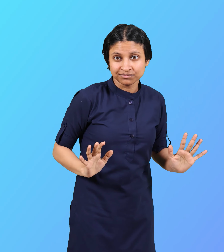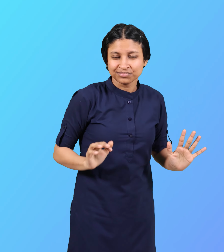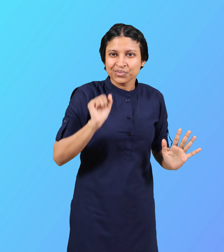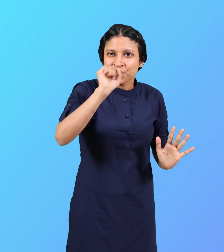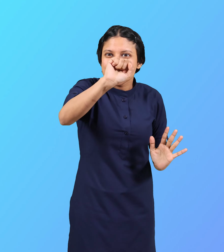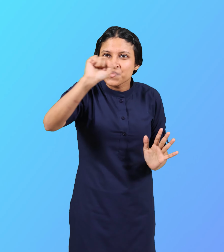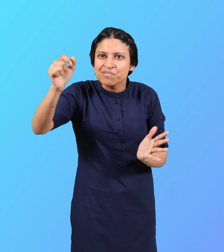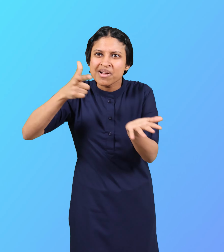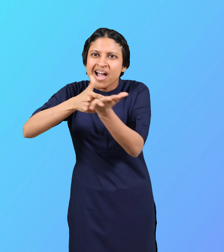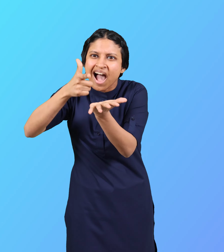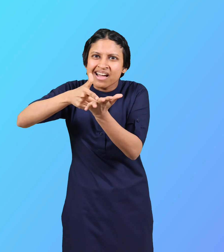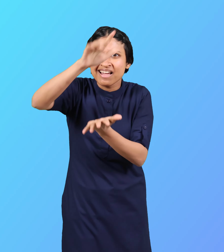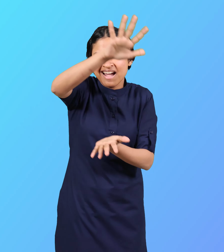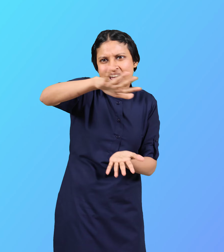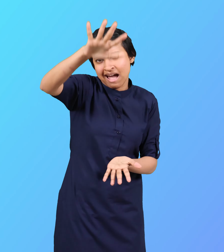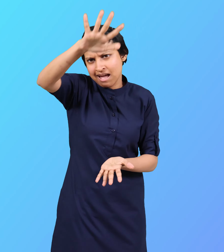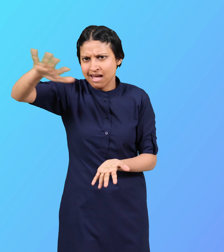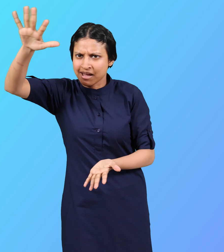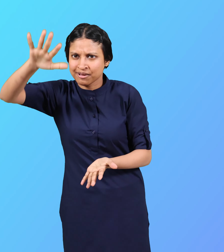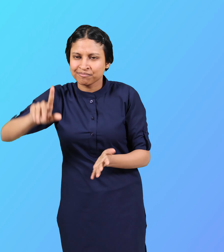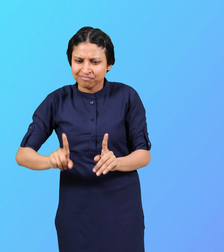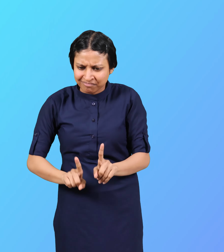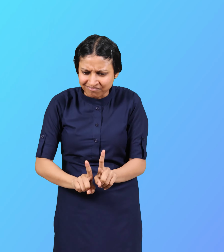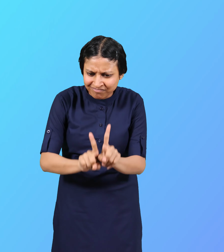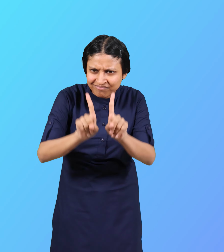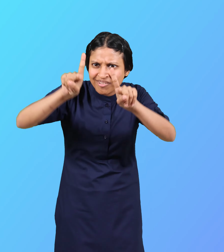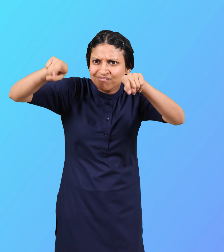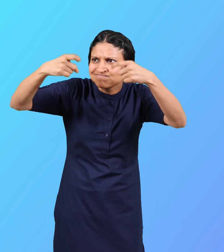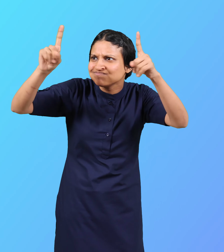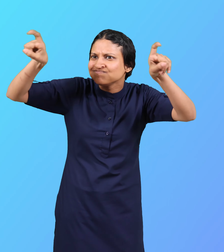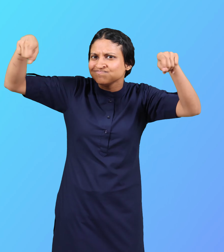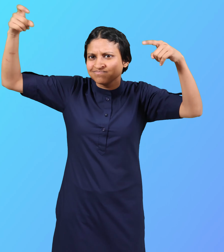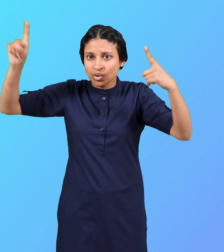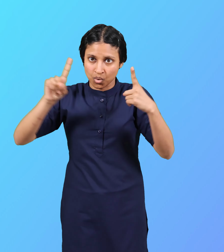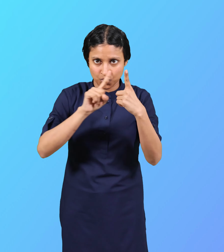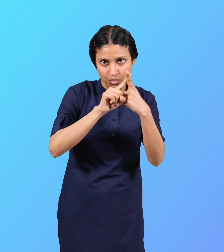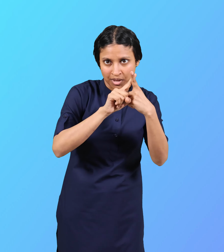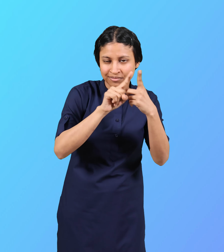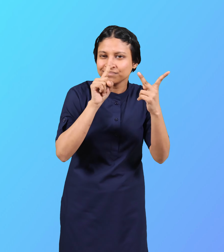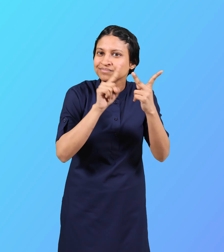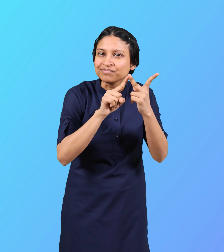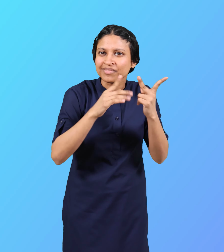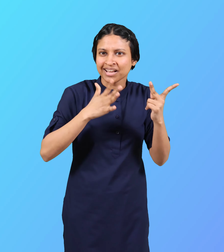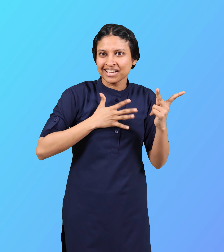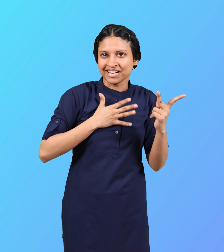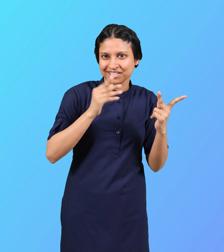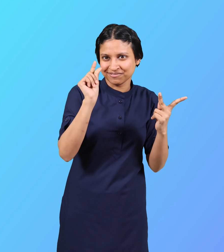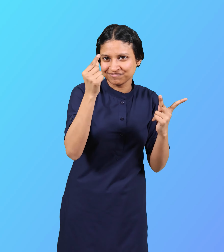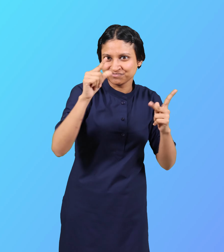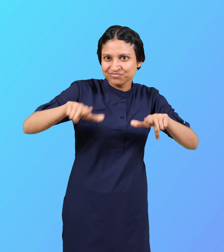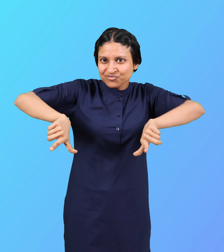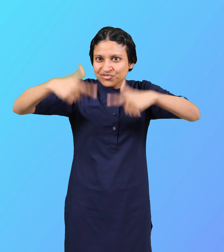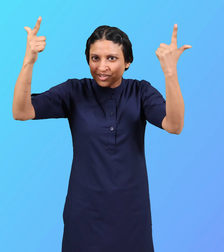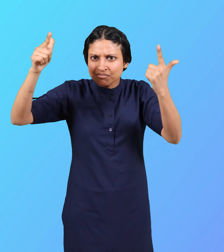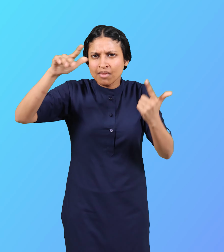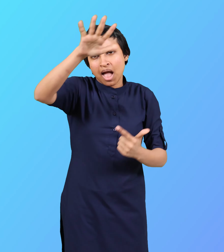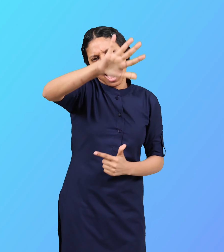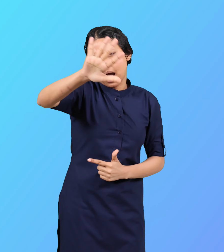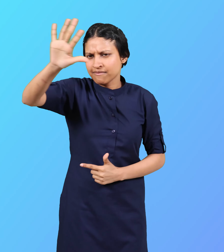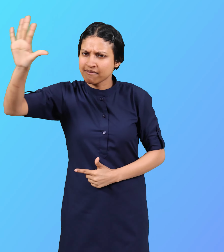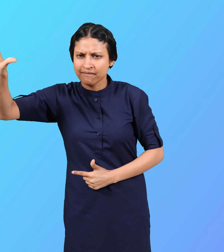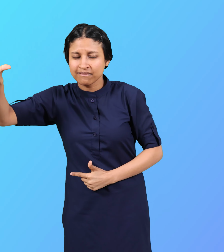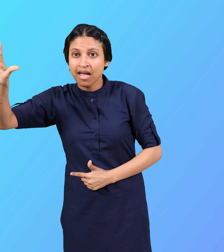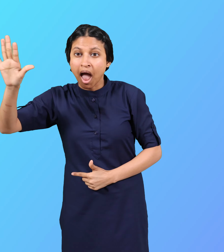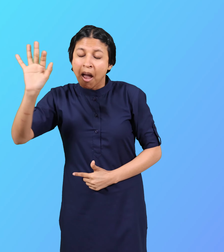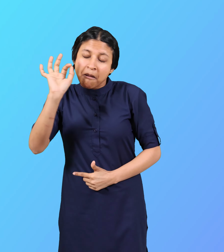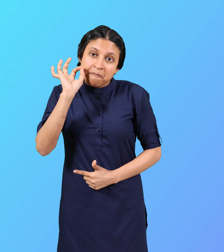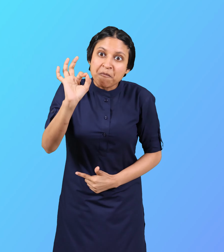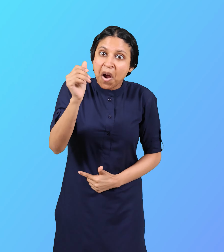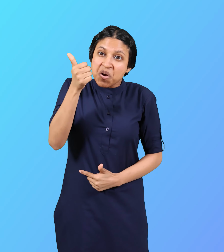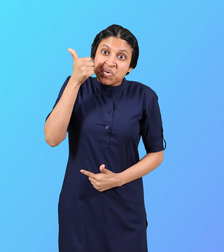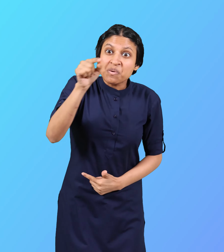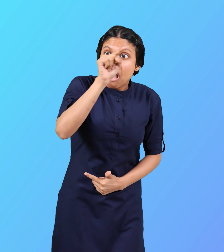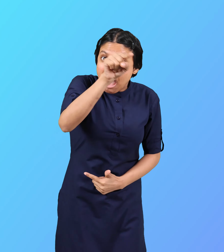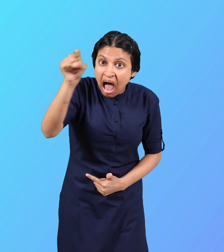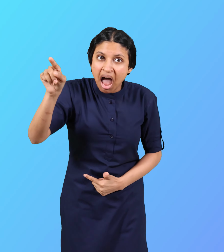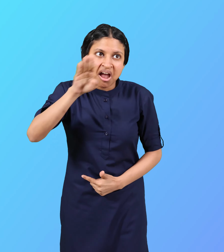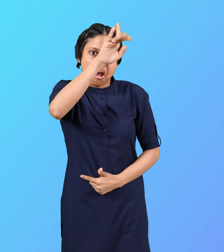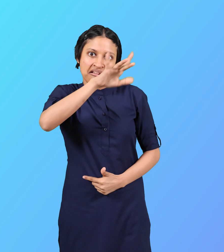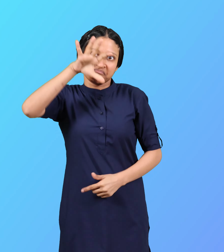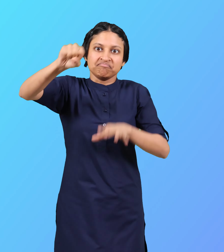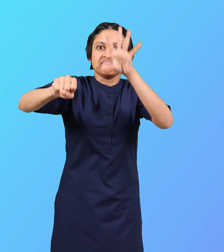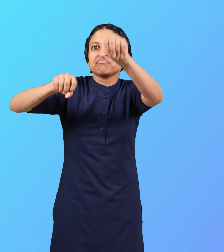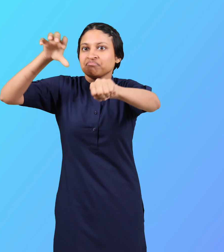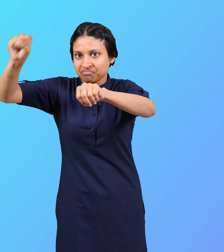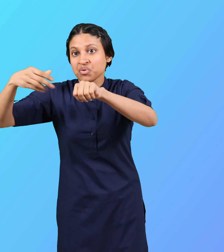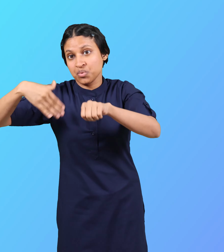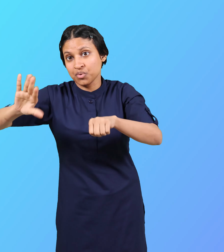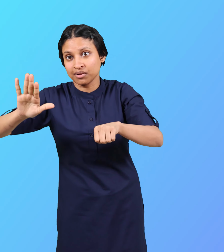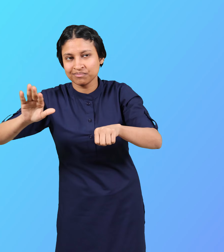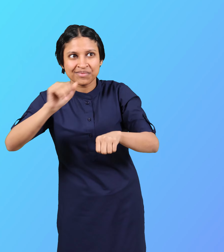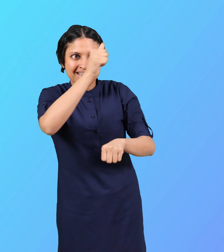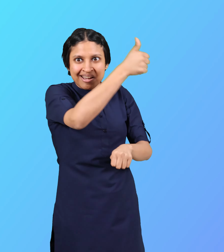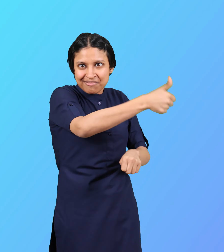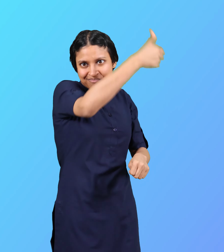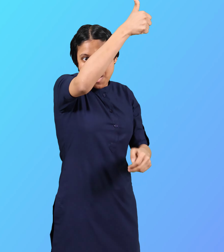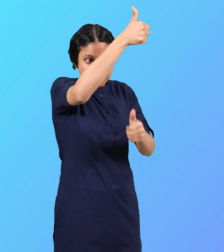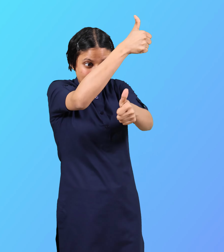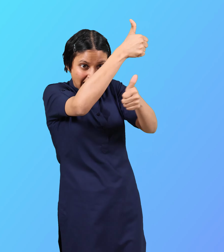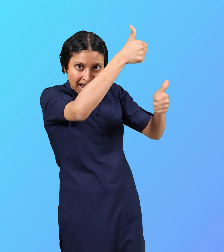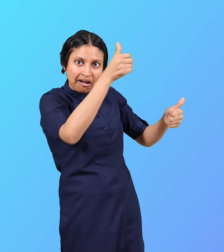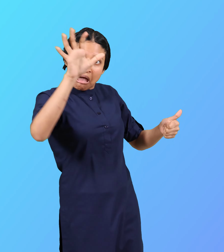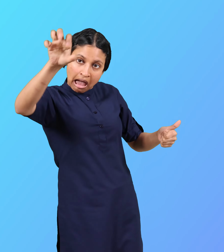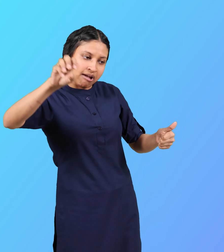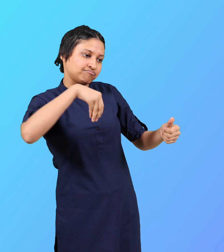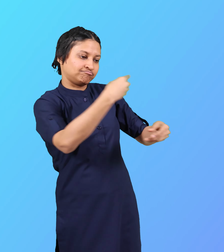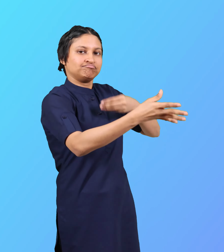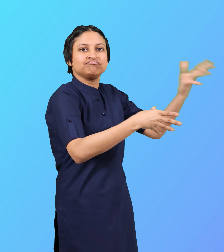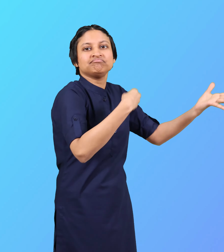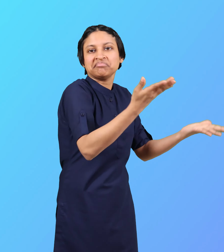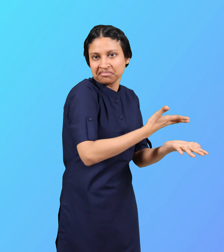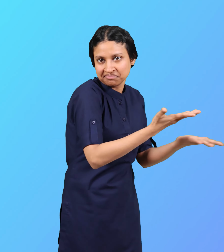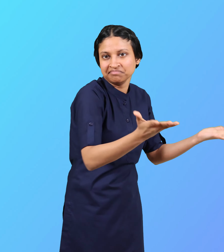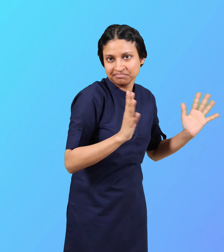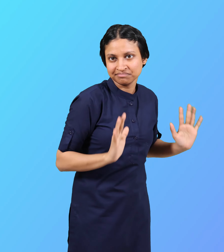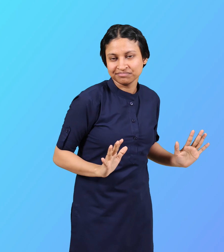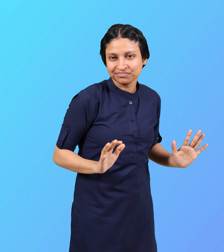“A king will take your best fields, vineyards and olive groves. He will take them from you and give them to his officers.